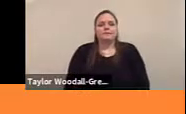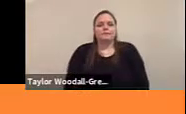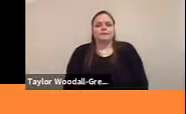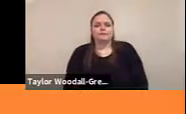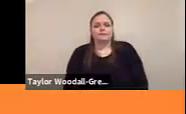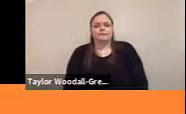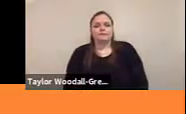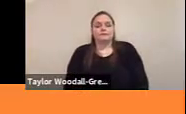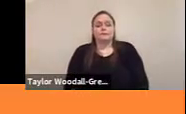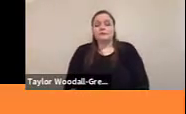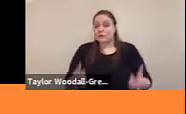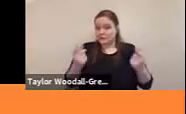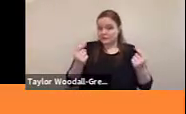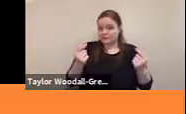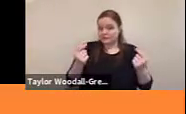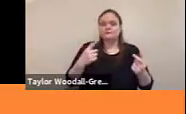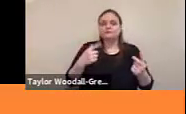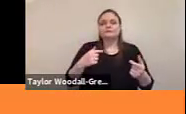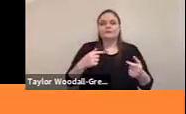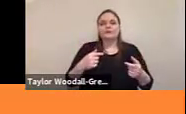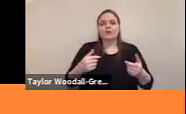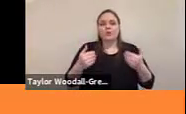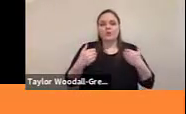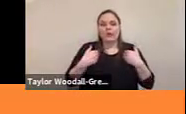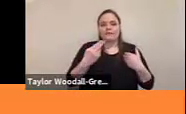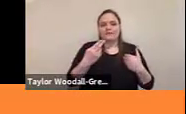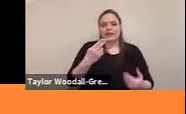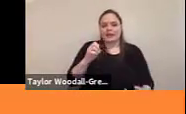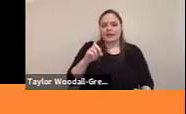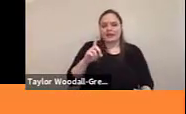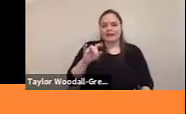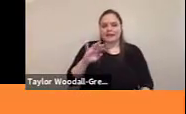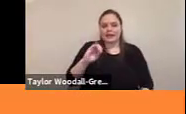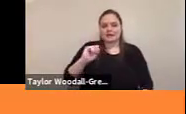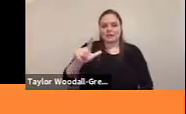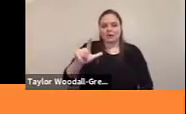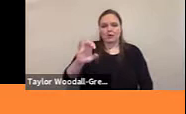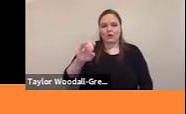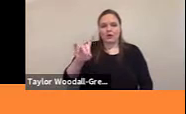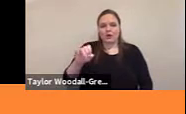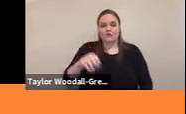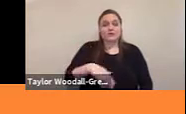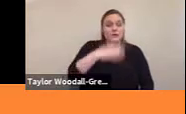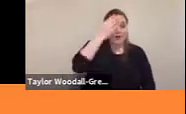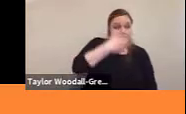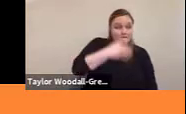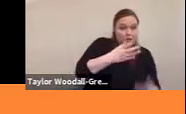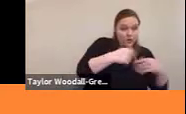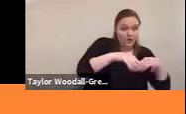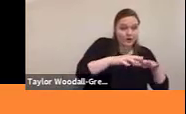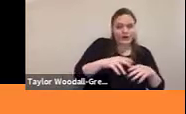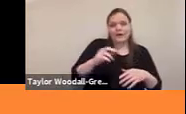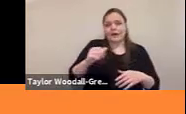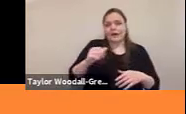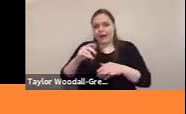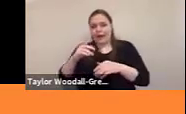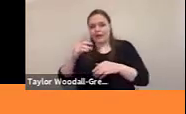So what we do is we paste the hexadecimal codes of the foreground and background colors into a checkers such as Web Contrast Checker.